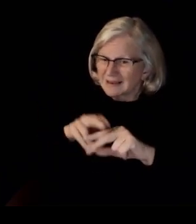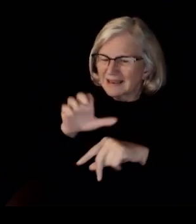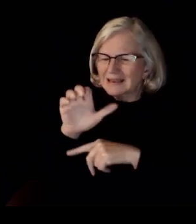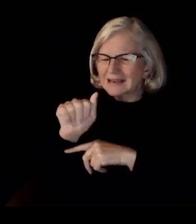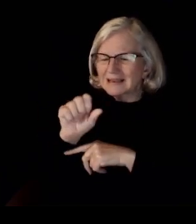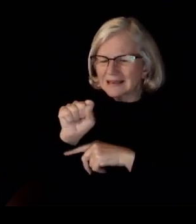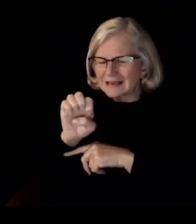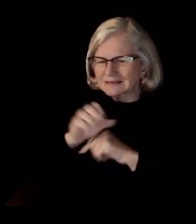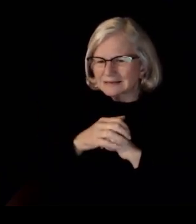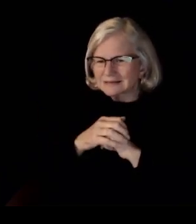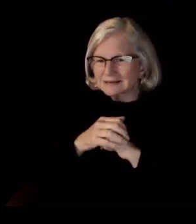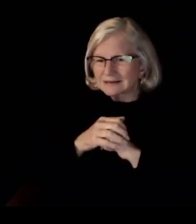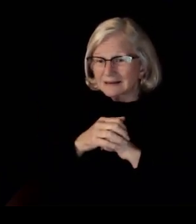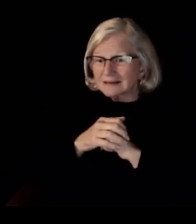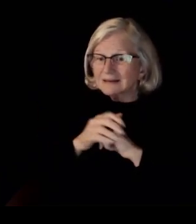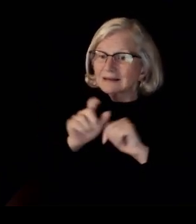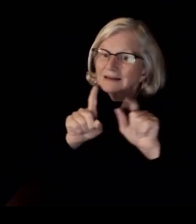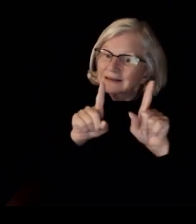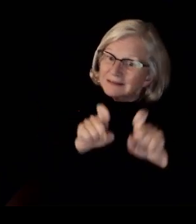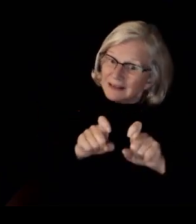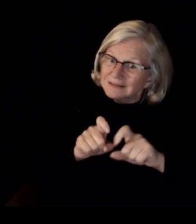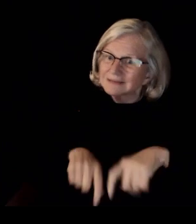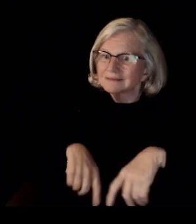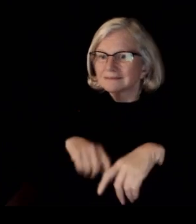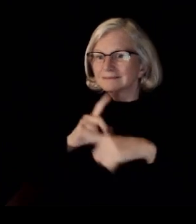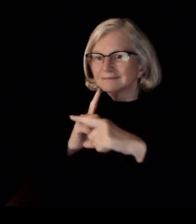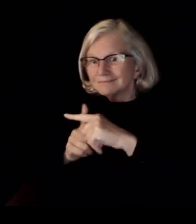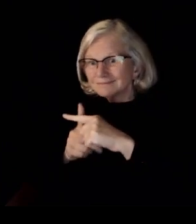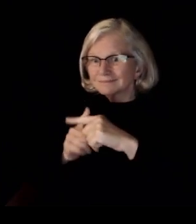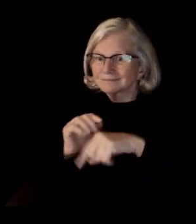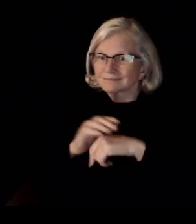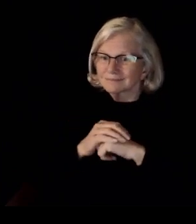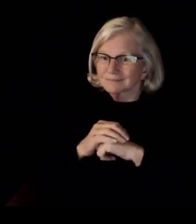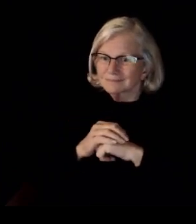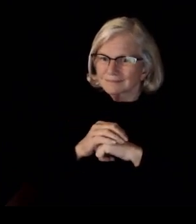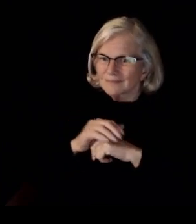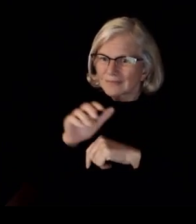want to thank Commissioner Alice Roberts-Davis for joining us on the call today. Reporters